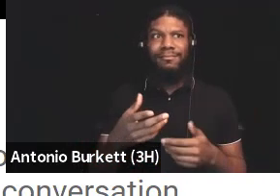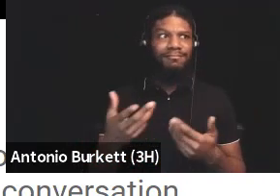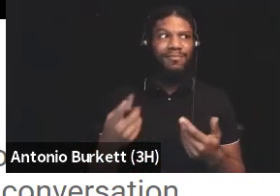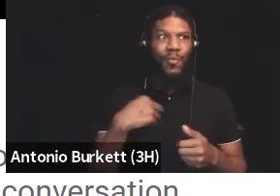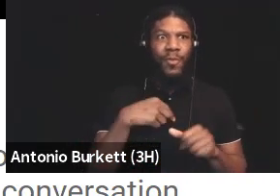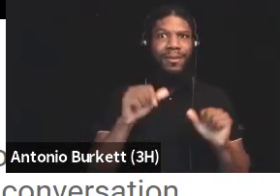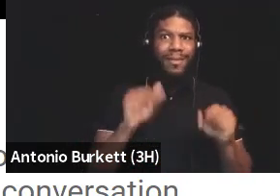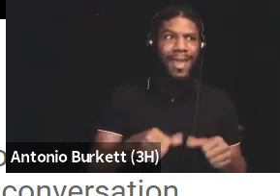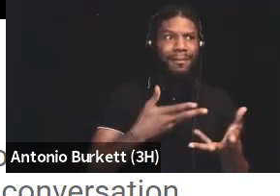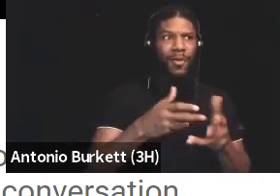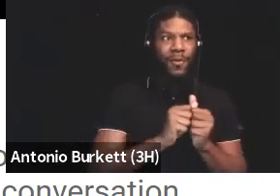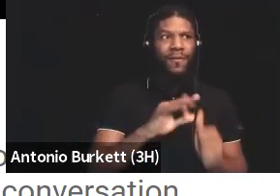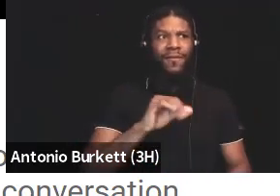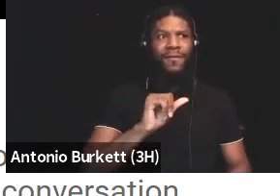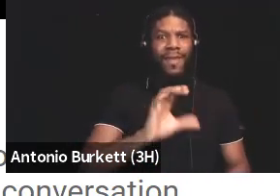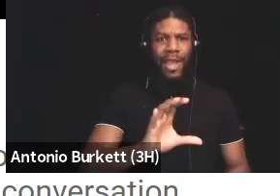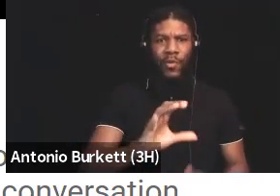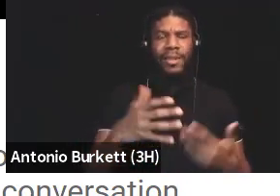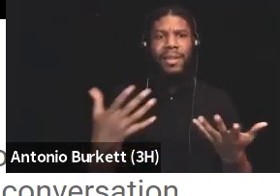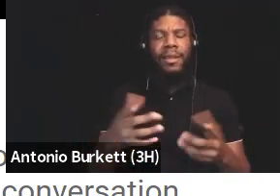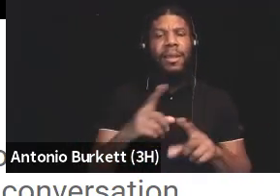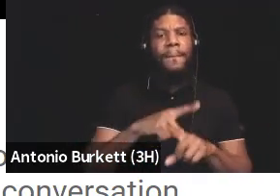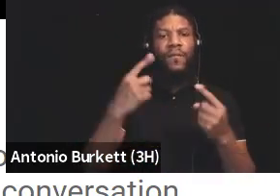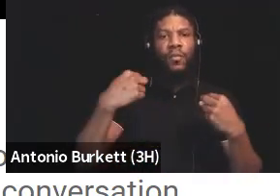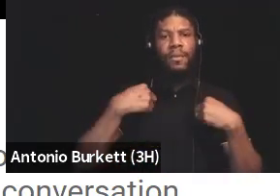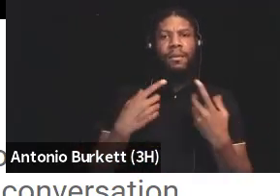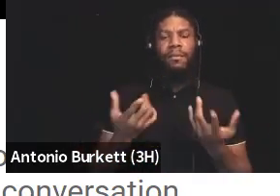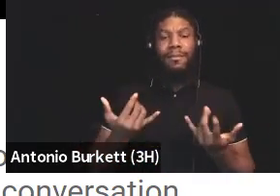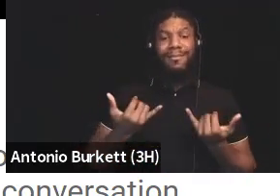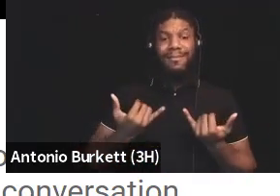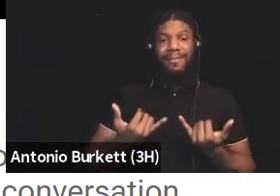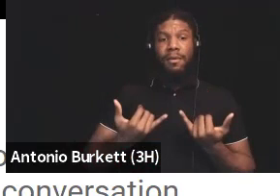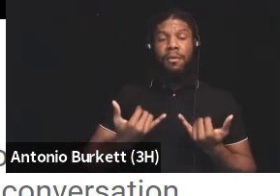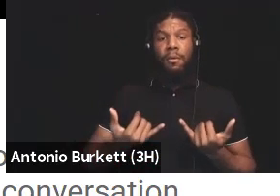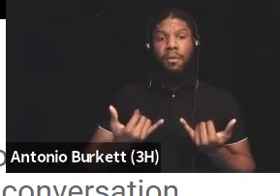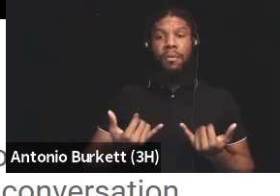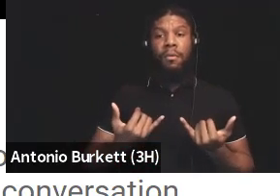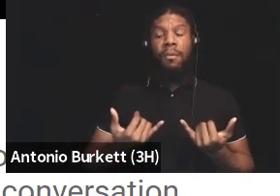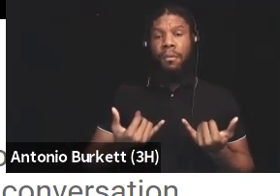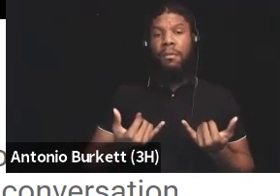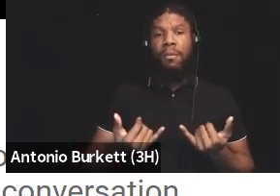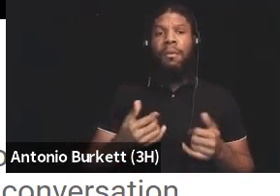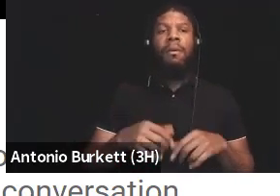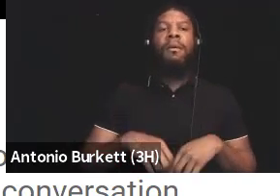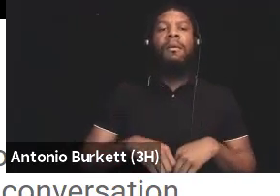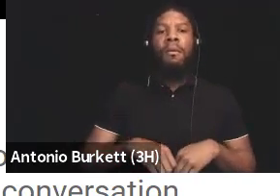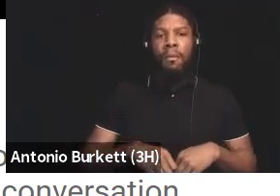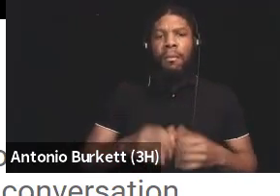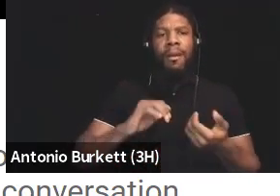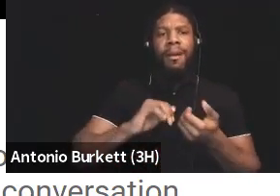And so I guess, in some ways, it's-- I'd like to know what, like-- how can we encourage faculty to